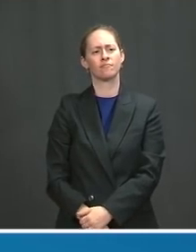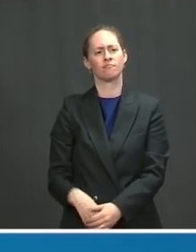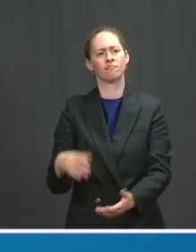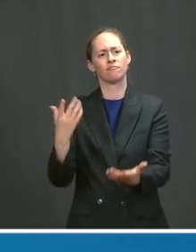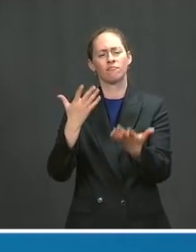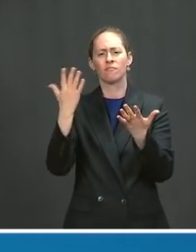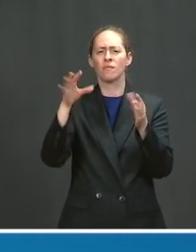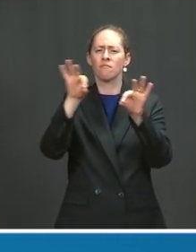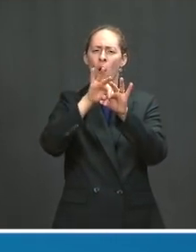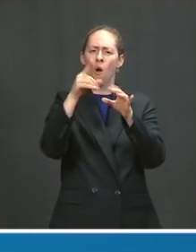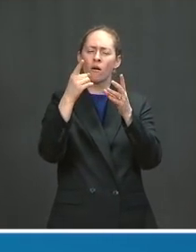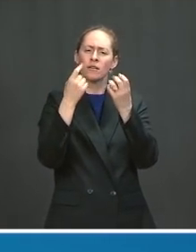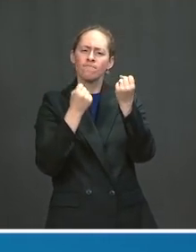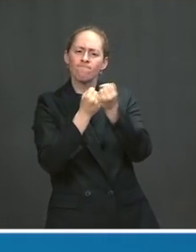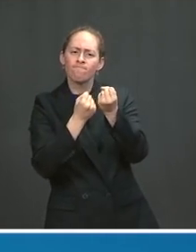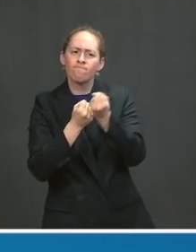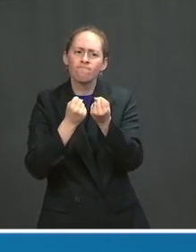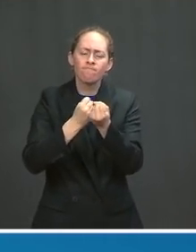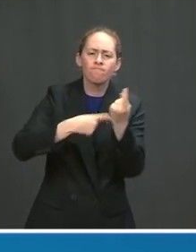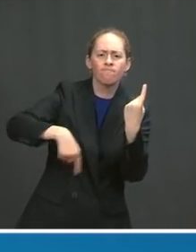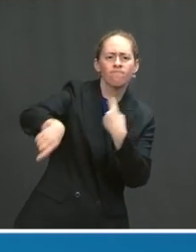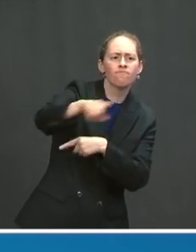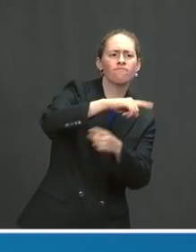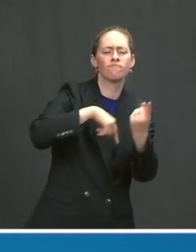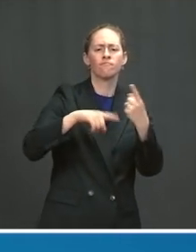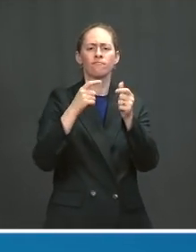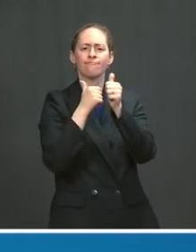duty, honor, loyalty.